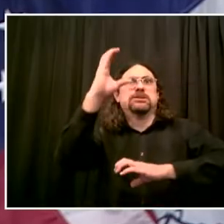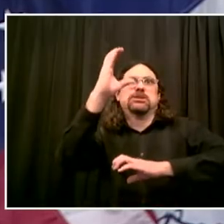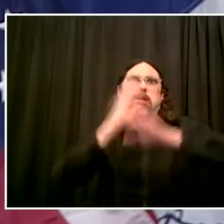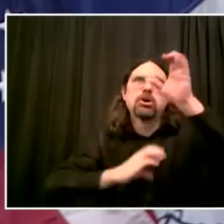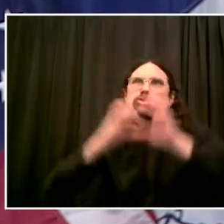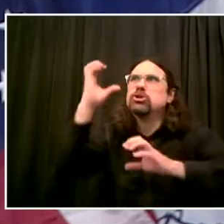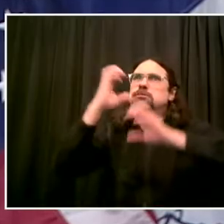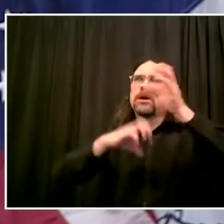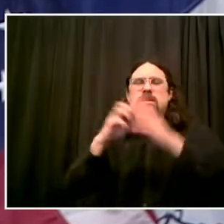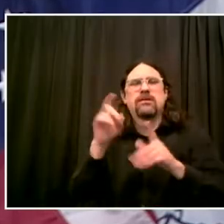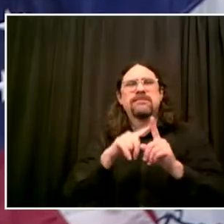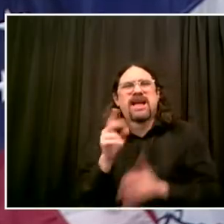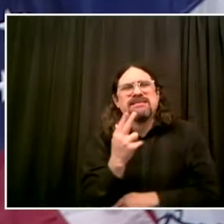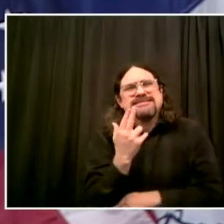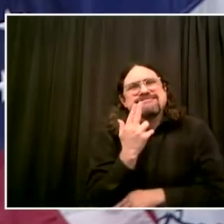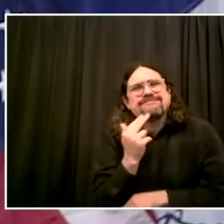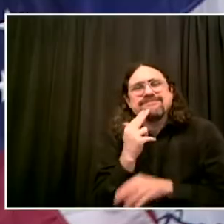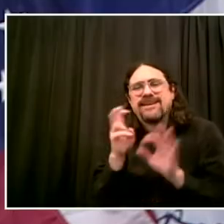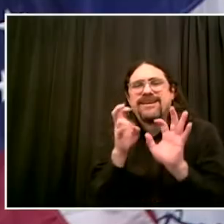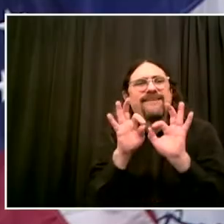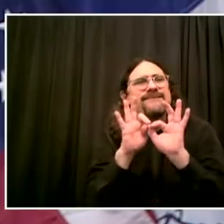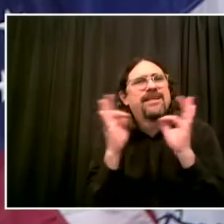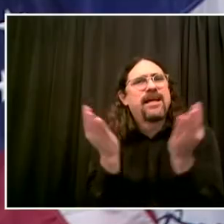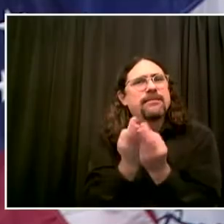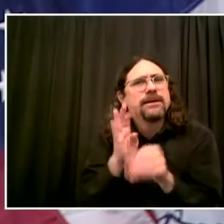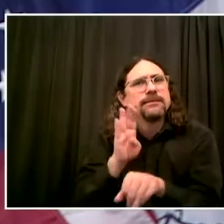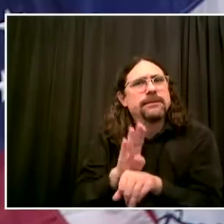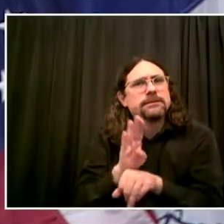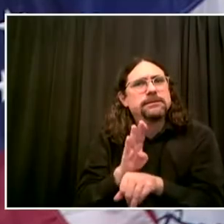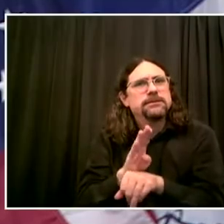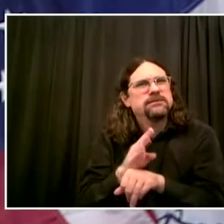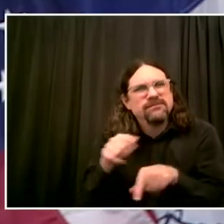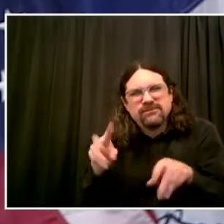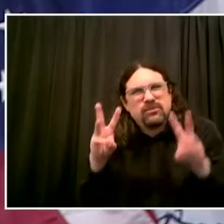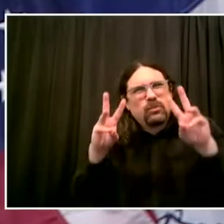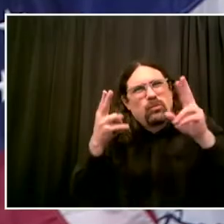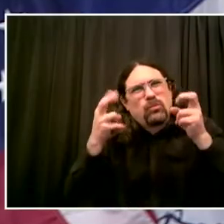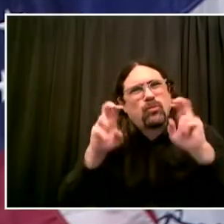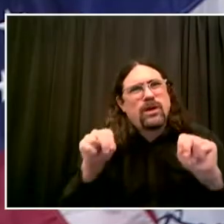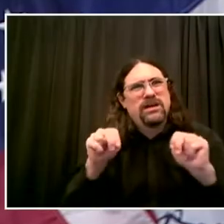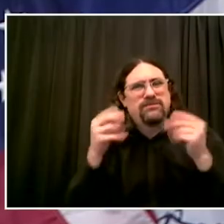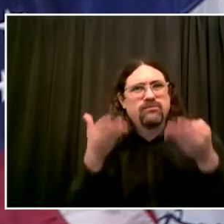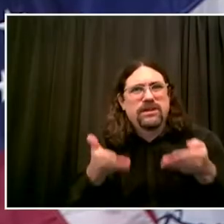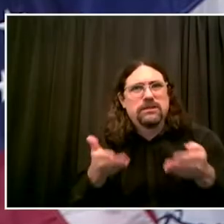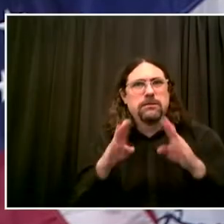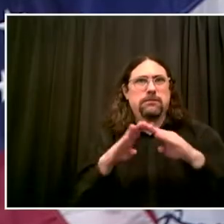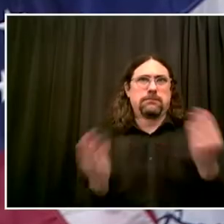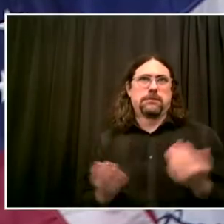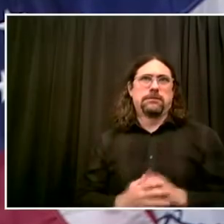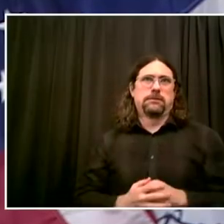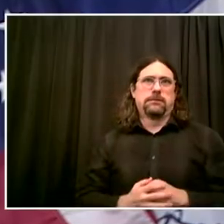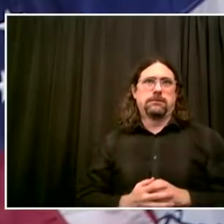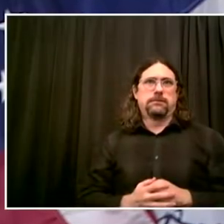US TIMELINES FOR SMALL BUSINESS? SPIKE JULIET, I KNOW PEOPLE ARE ANXIOUS AND